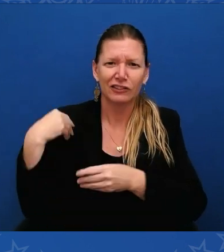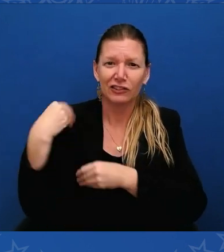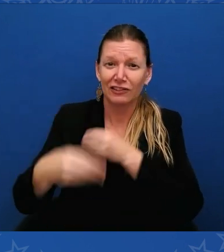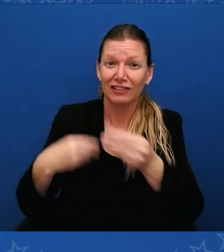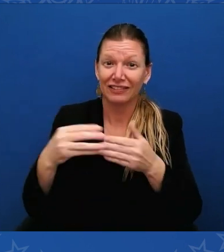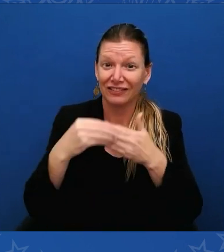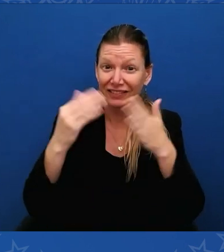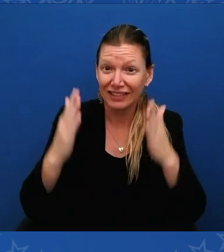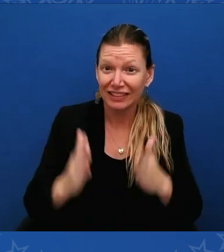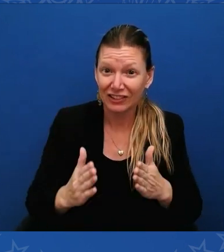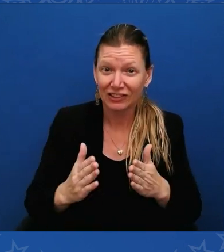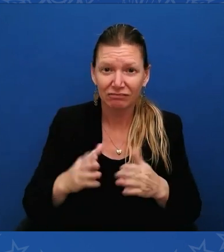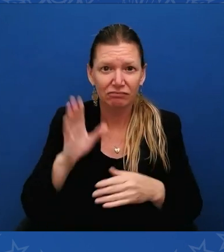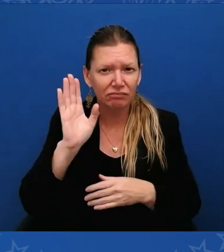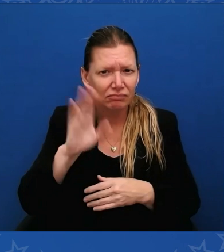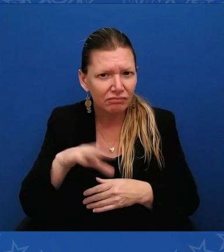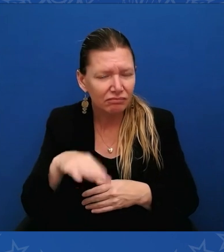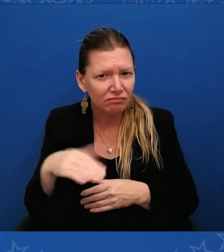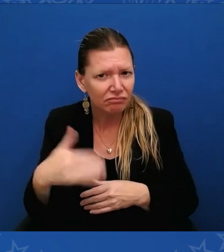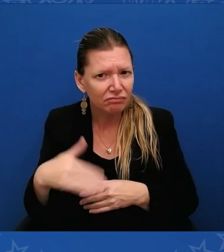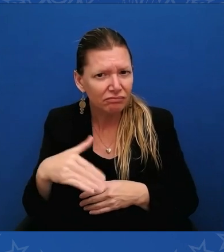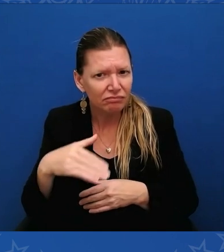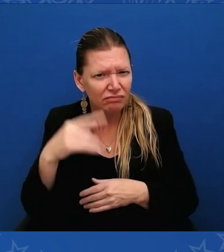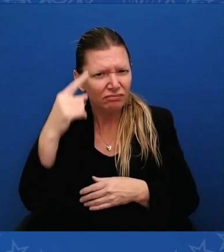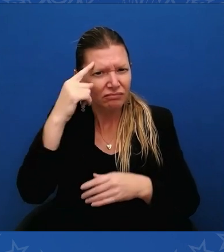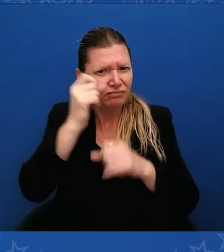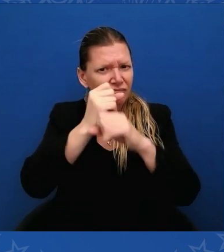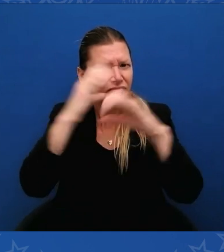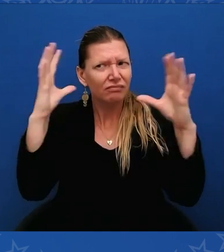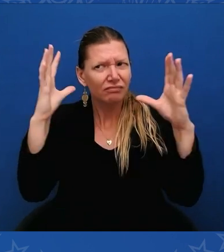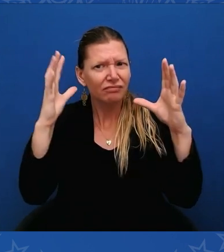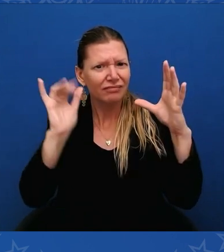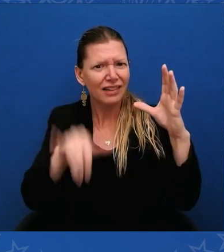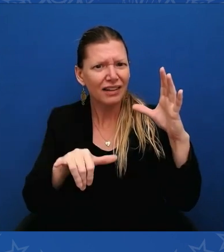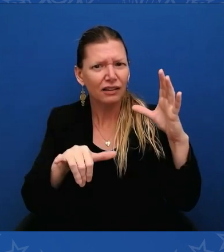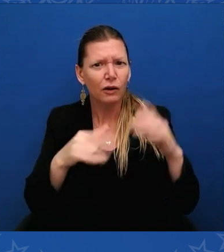Think about it: One in four public school students are American -- in America are Latino.